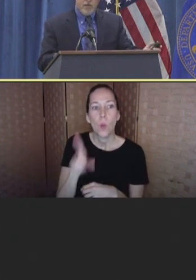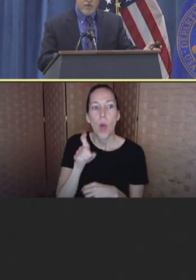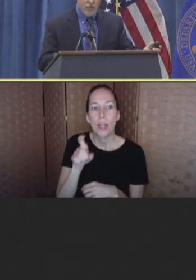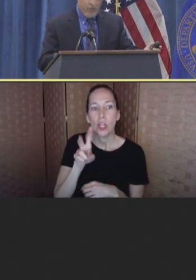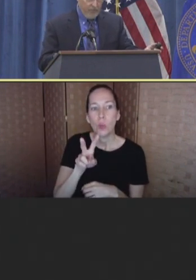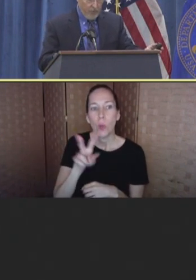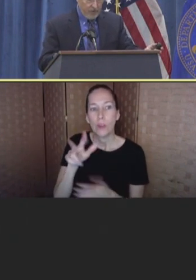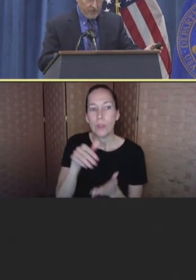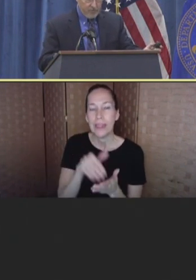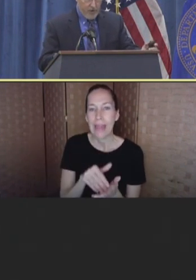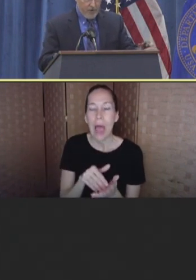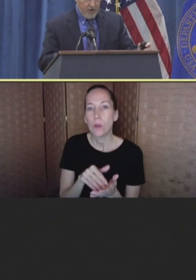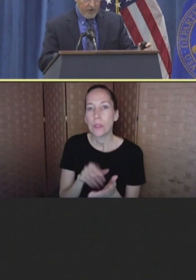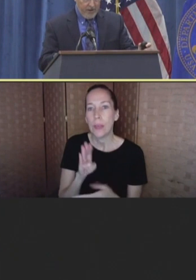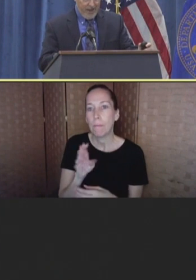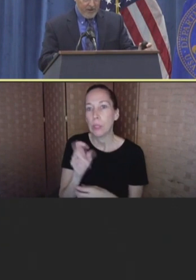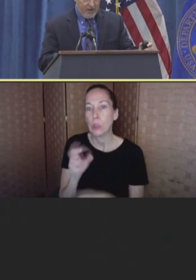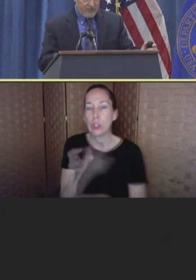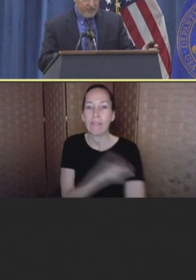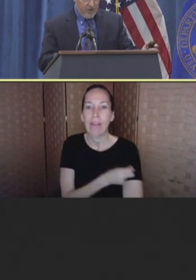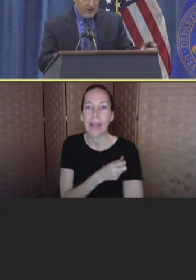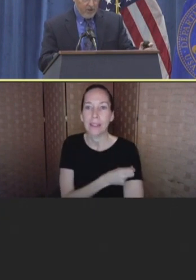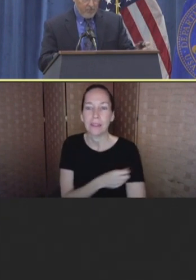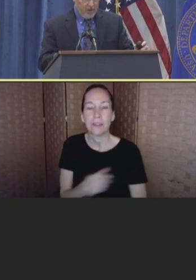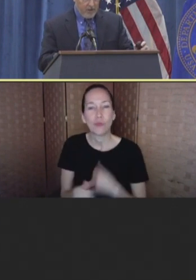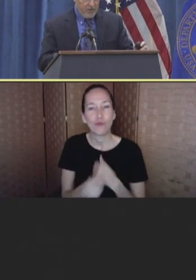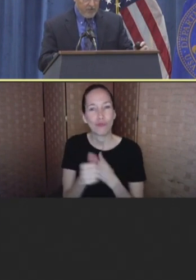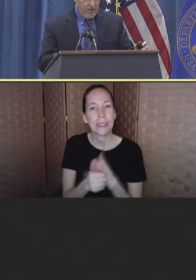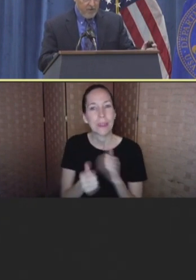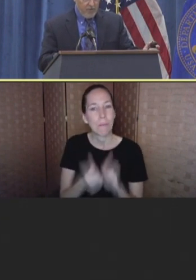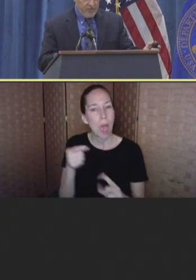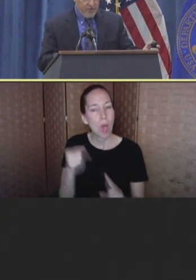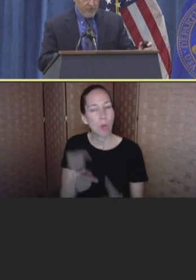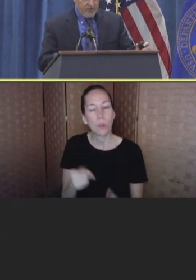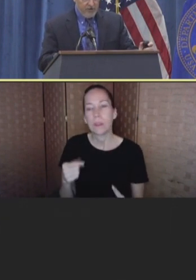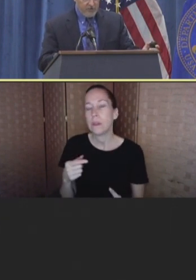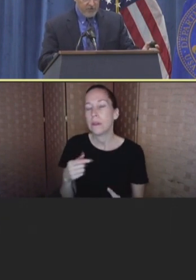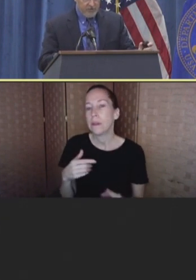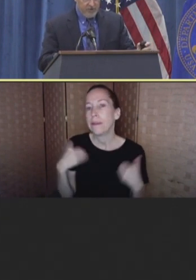The risk is primarily in adolescent and young adult males with no statistical signal for